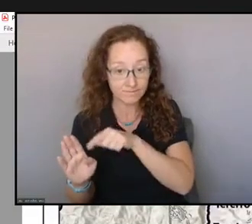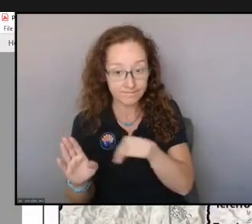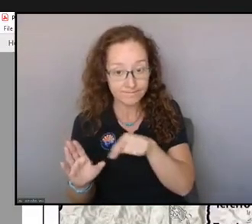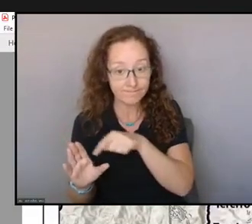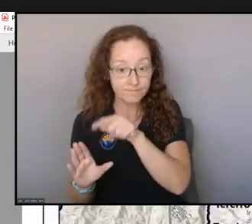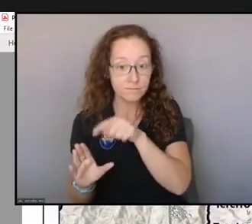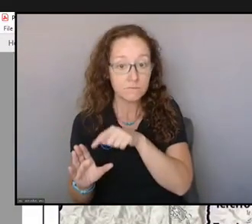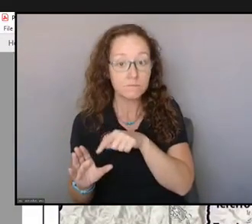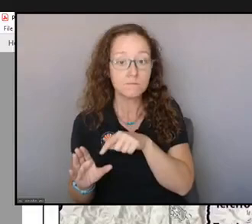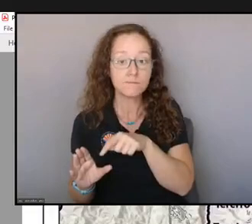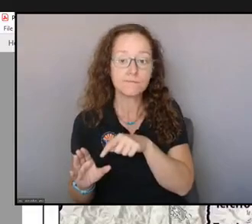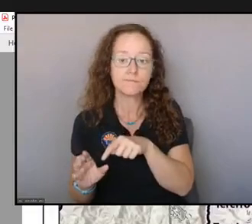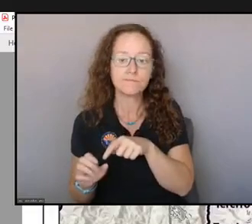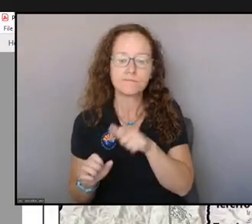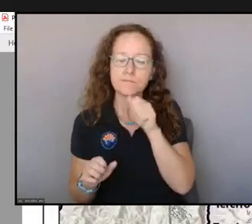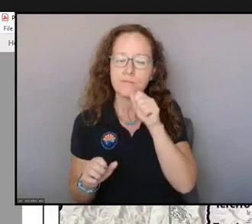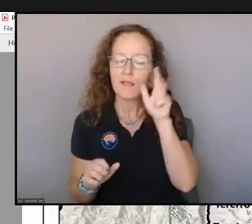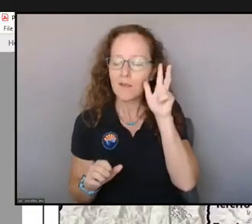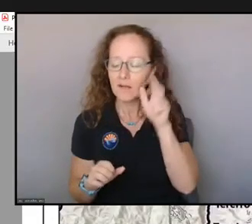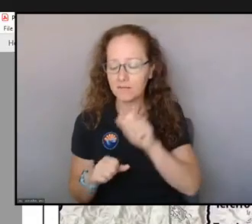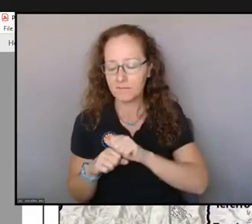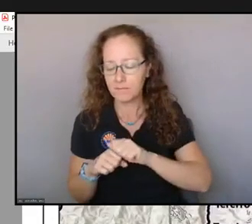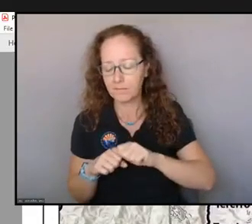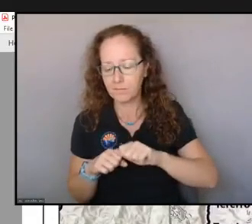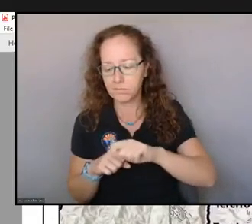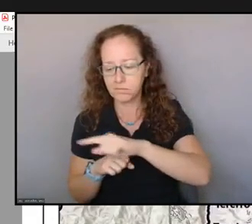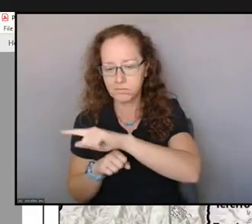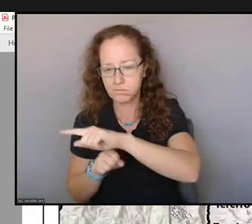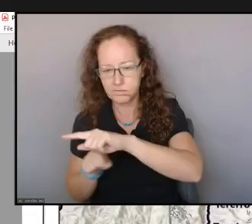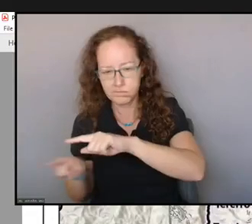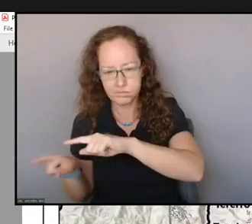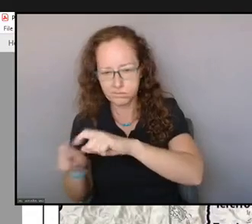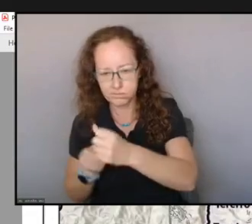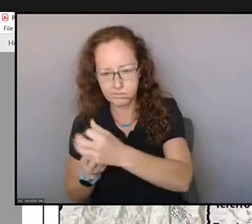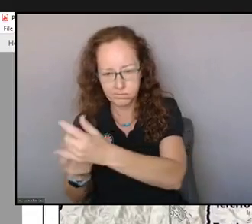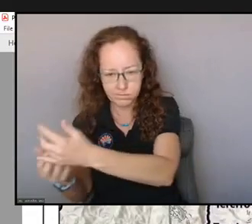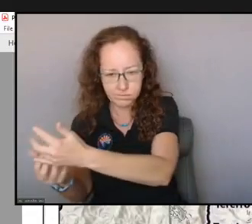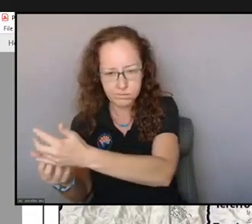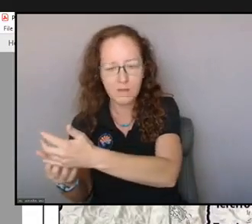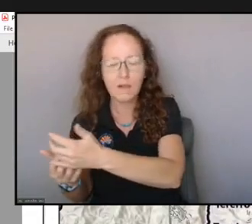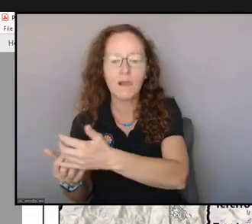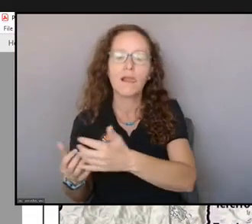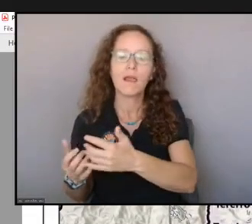TWO FINGERS CAME OUT A COUPLE DAYS AGO. THOSE ARE IN